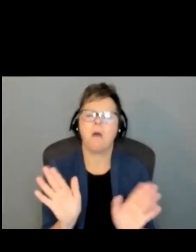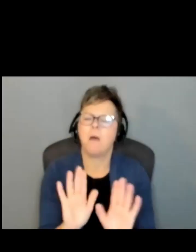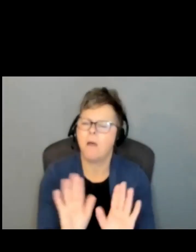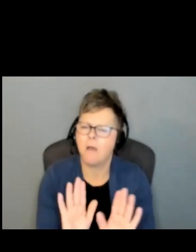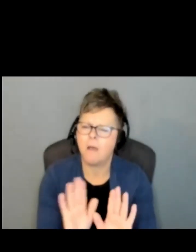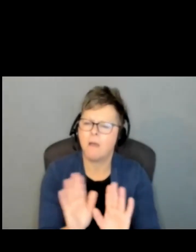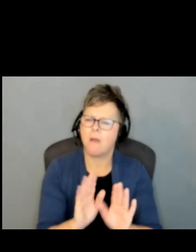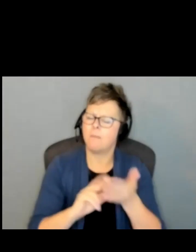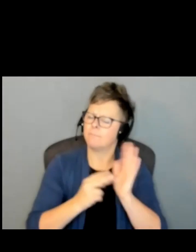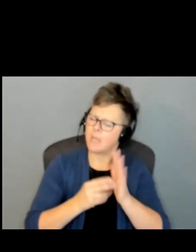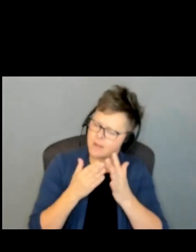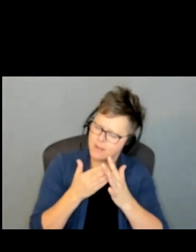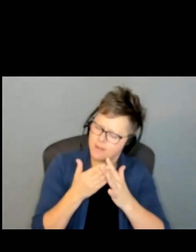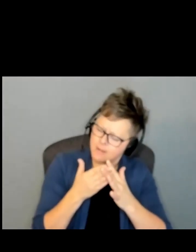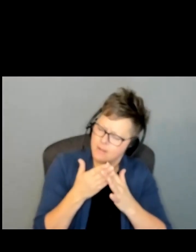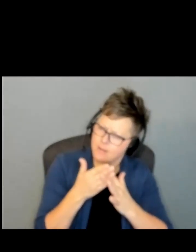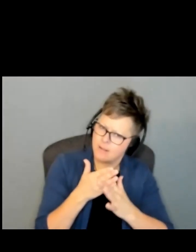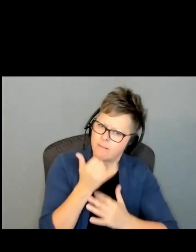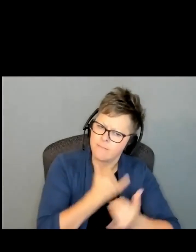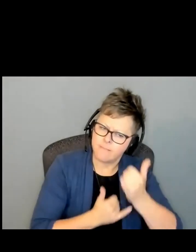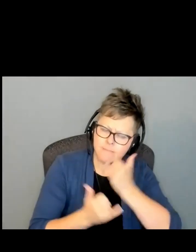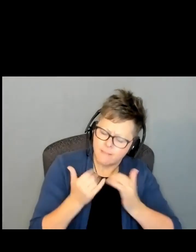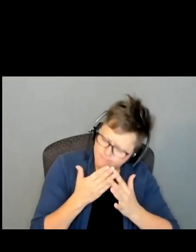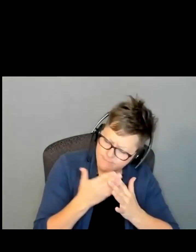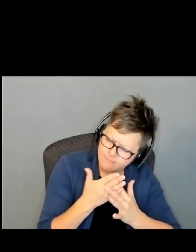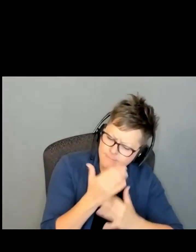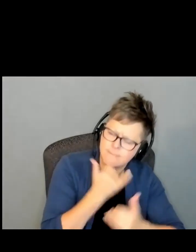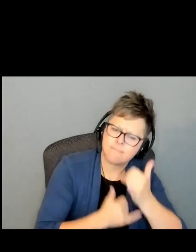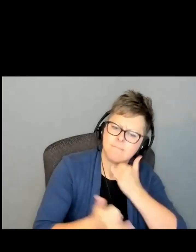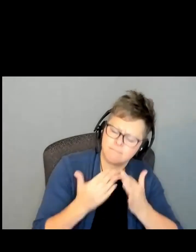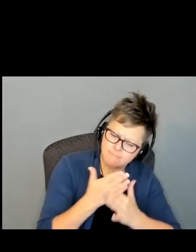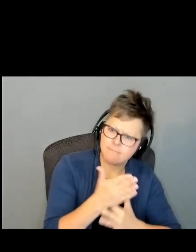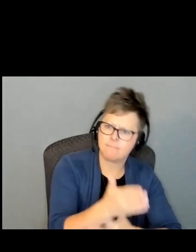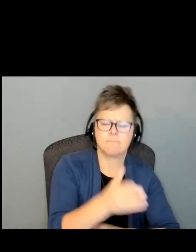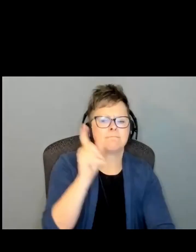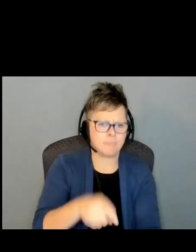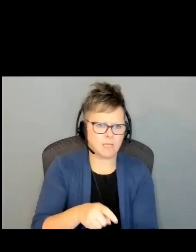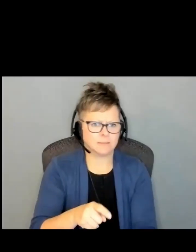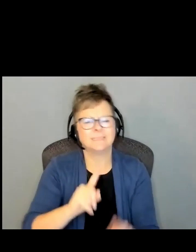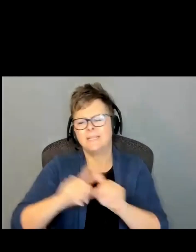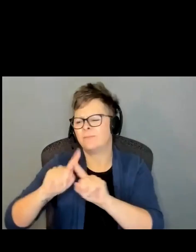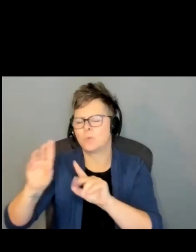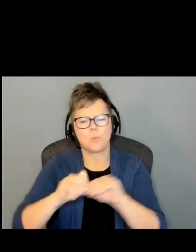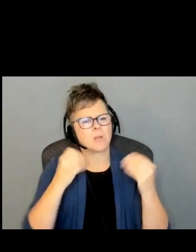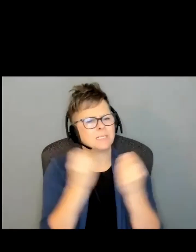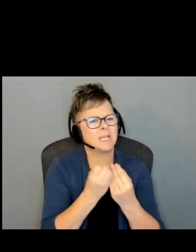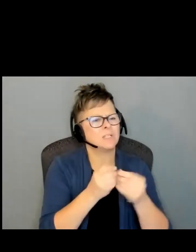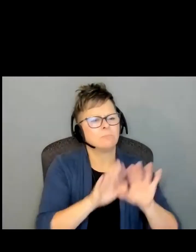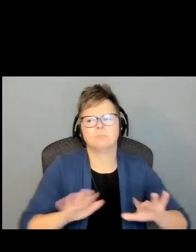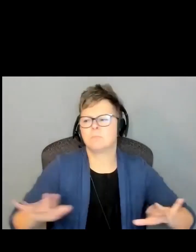And by that, what I mean is there is lots of organizations, look at even the way we are here.